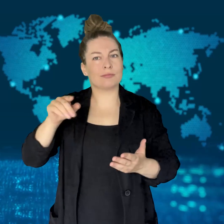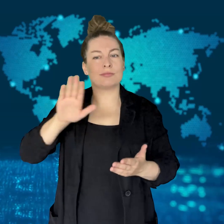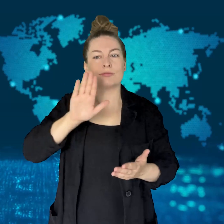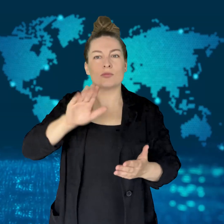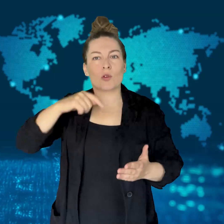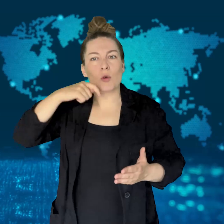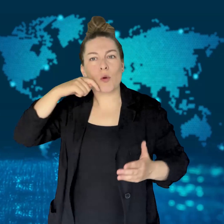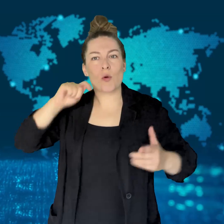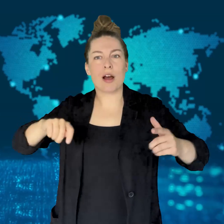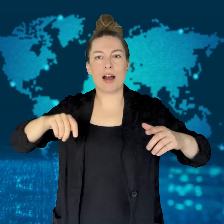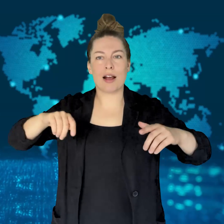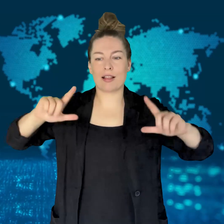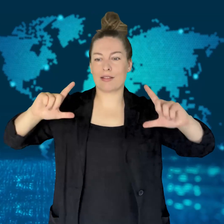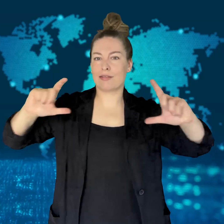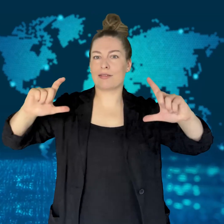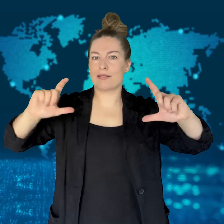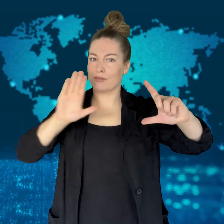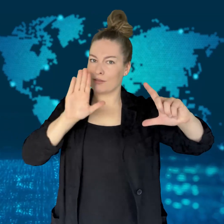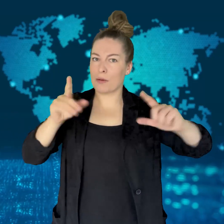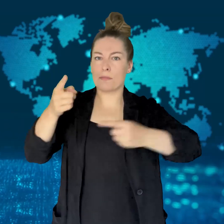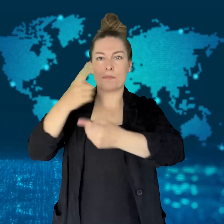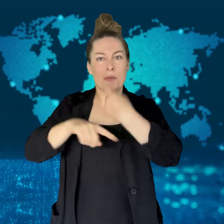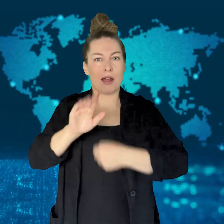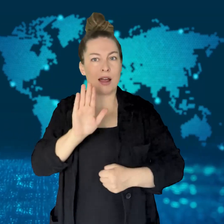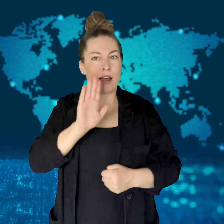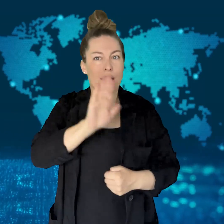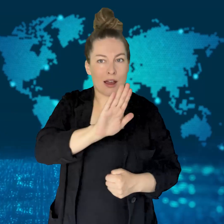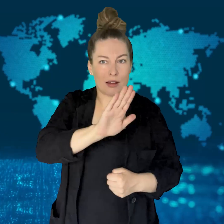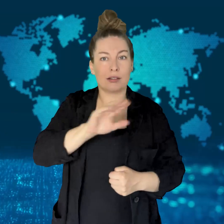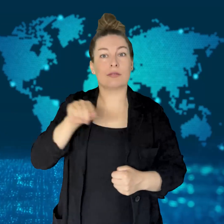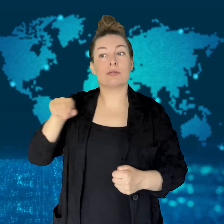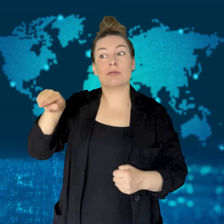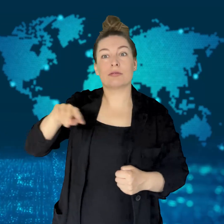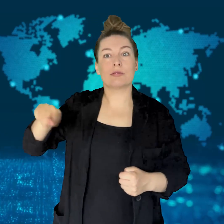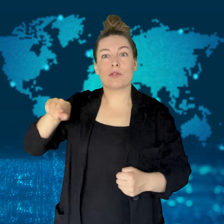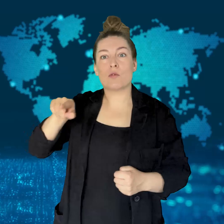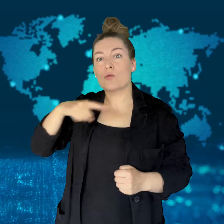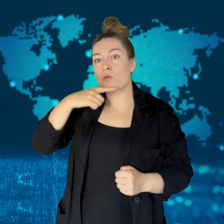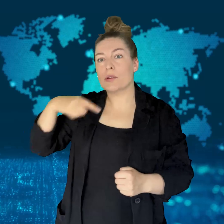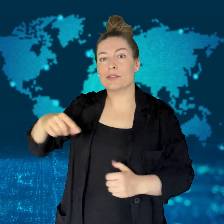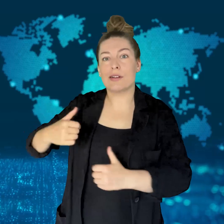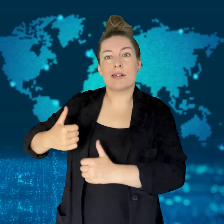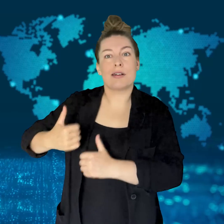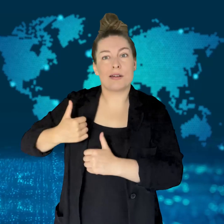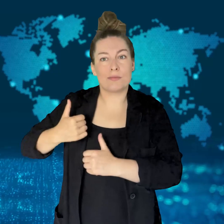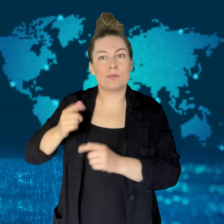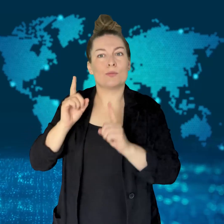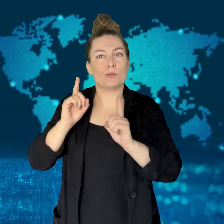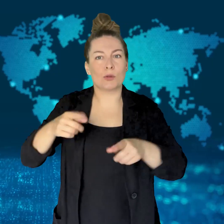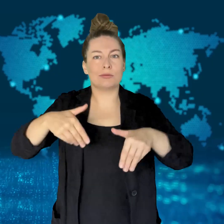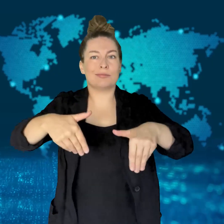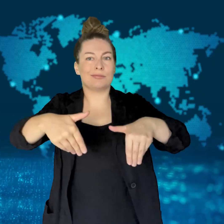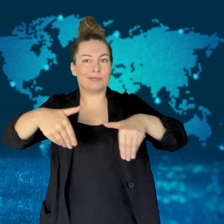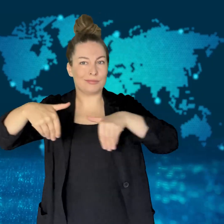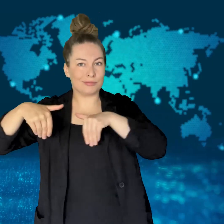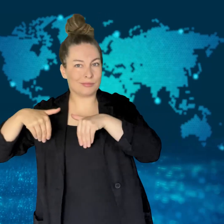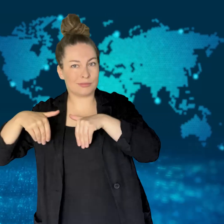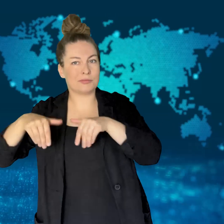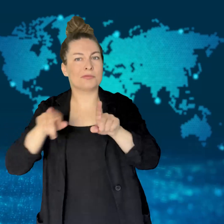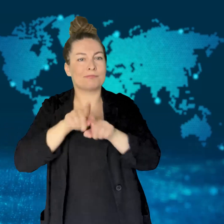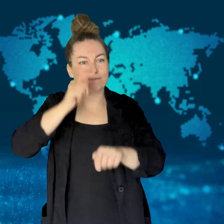restoring Ukraine's territory, withdrawing all Russian troops from Ukraine,